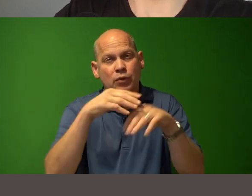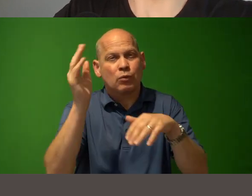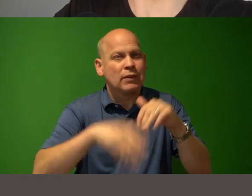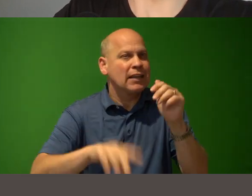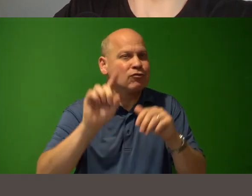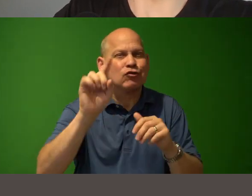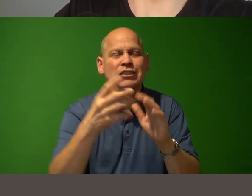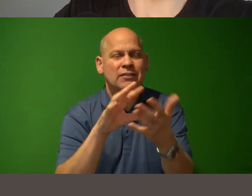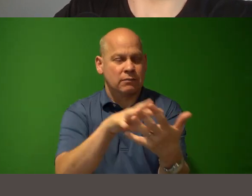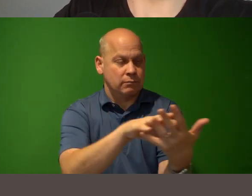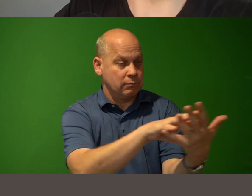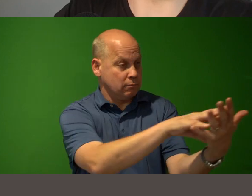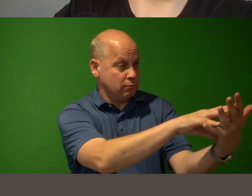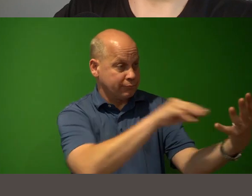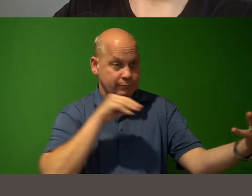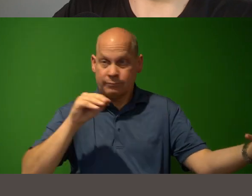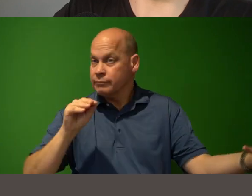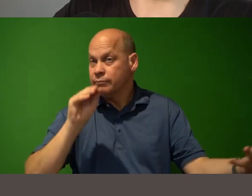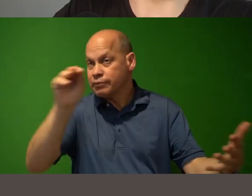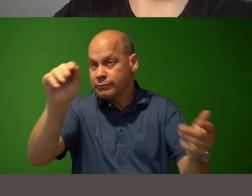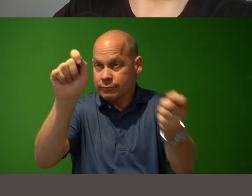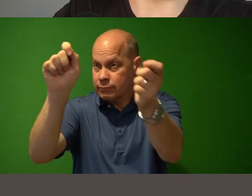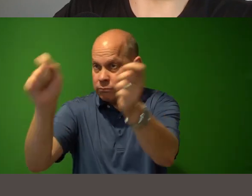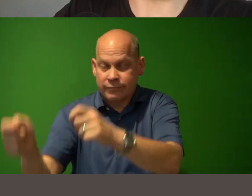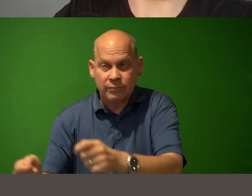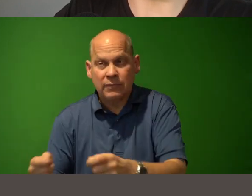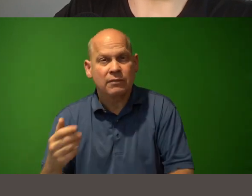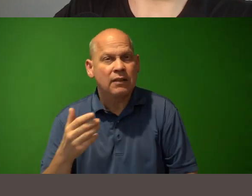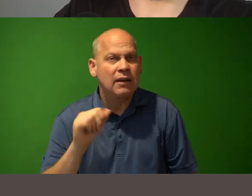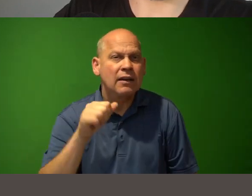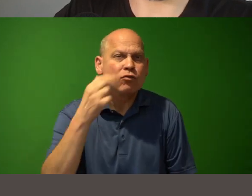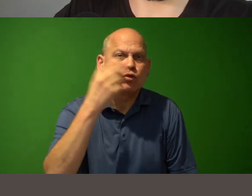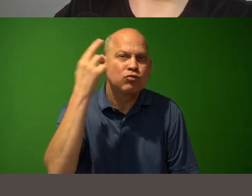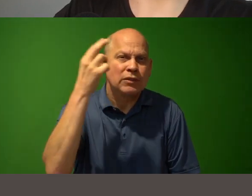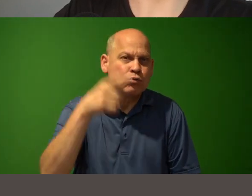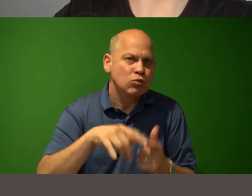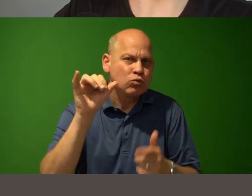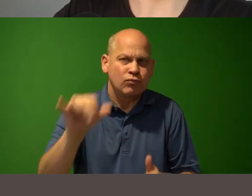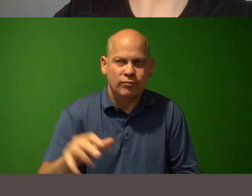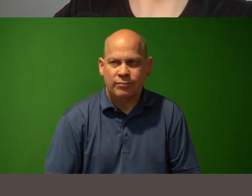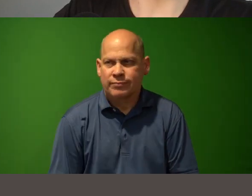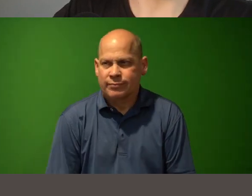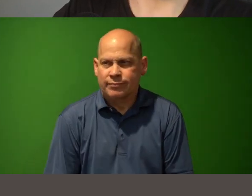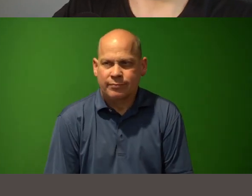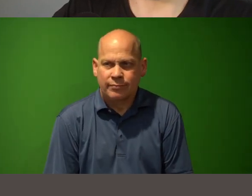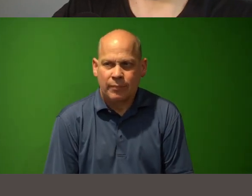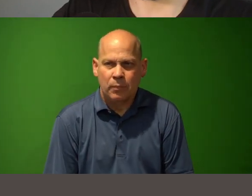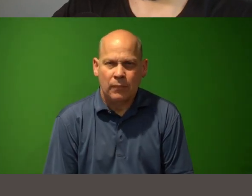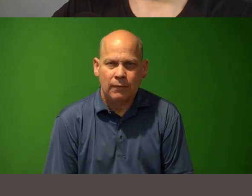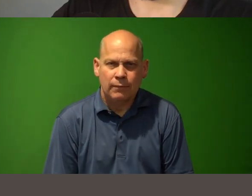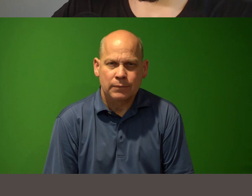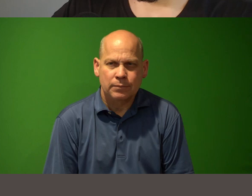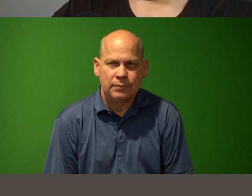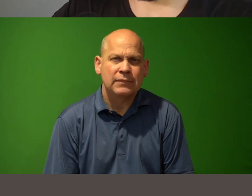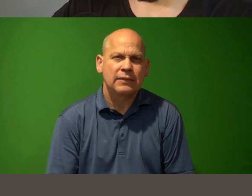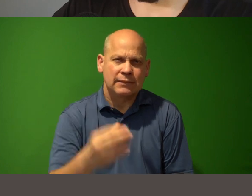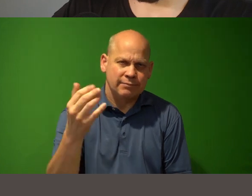than copy your existing work, which is a nice little benefit of using git flow.